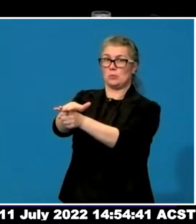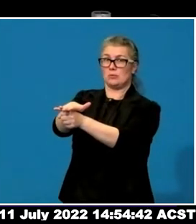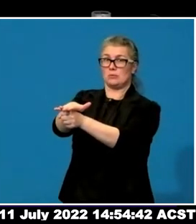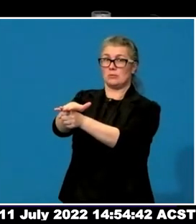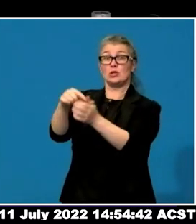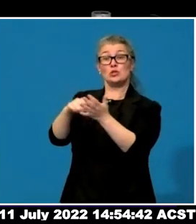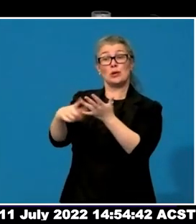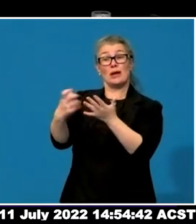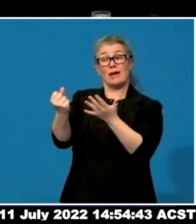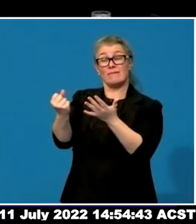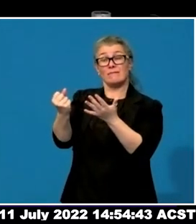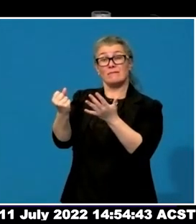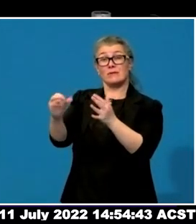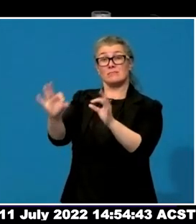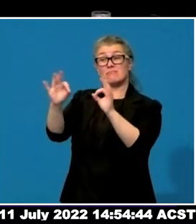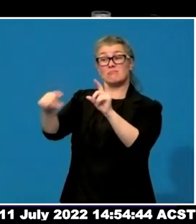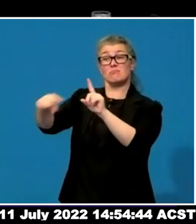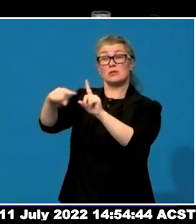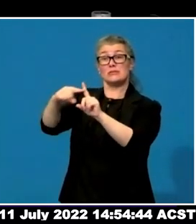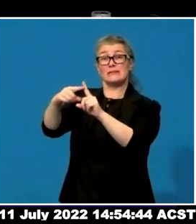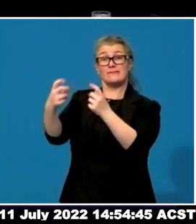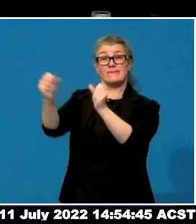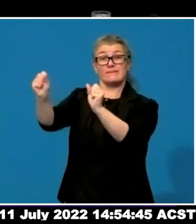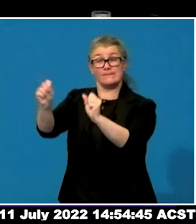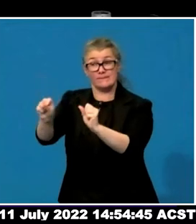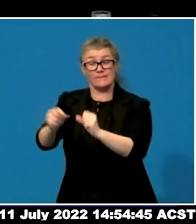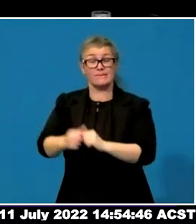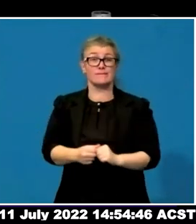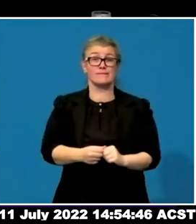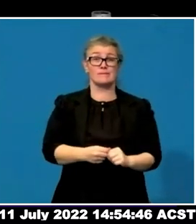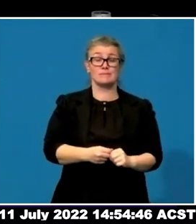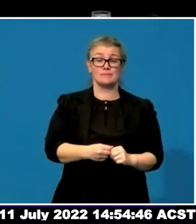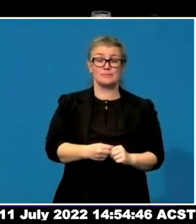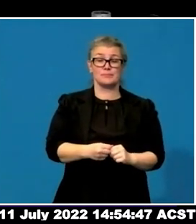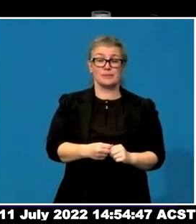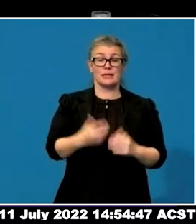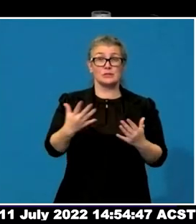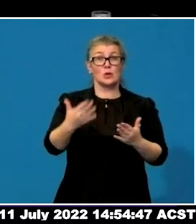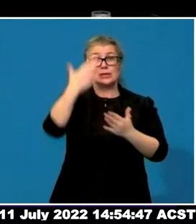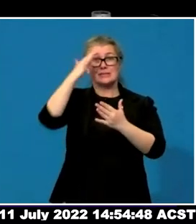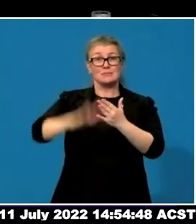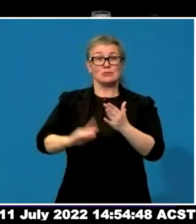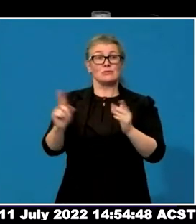Who, in your mind, your experience, should be leading case management on the ground in